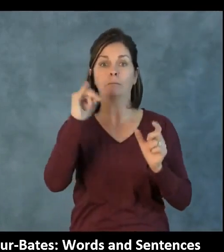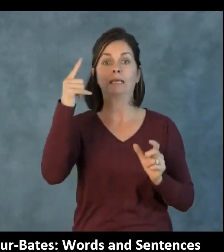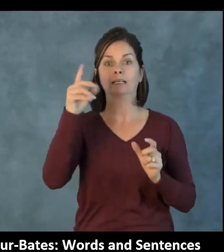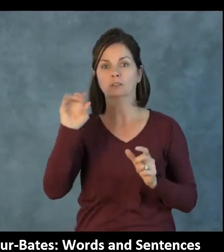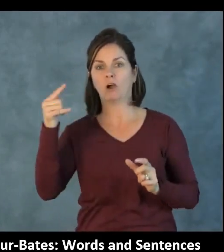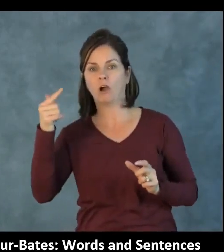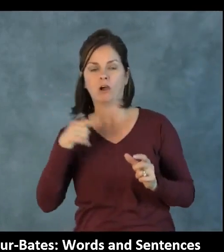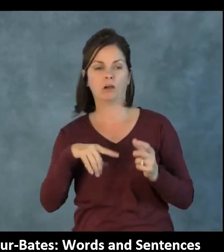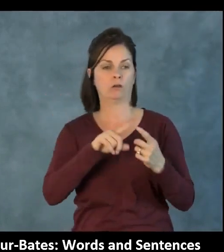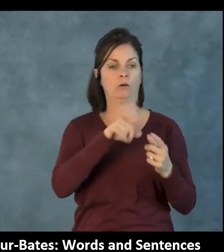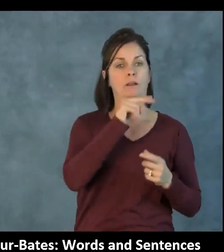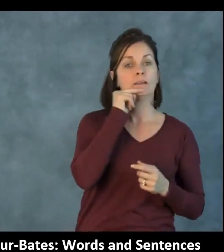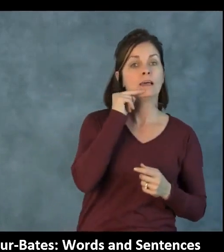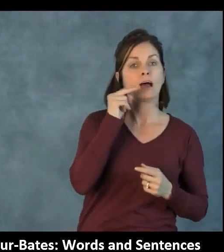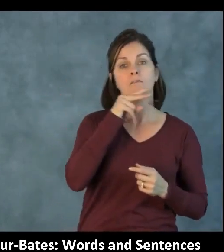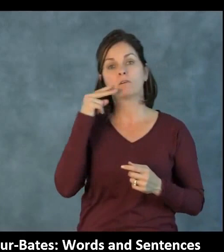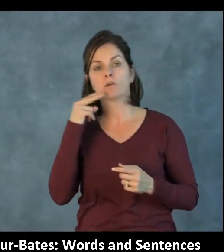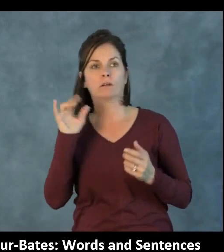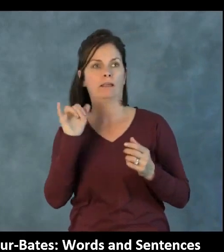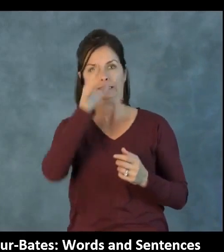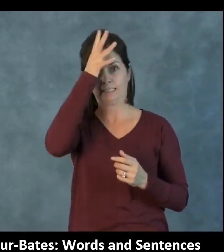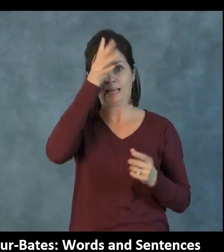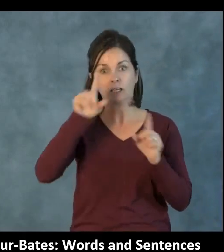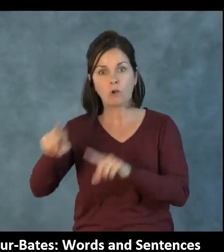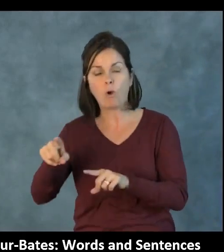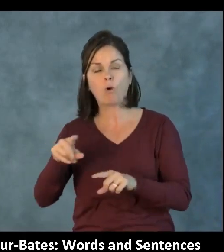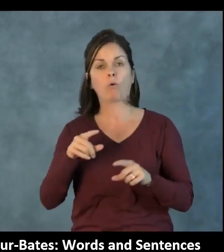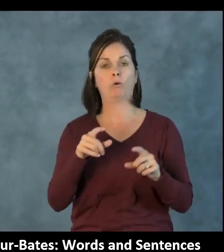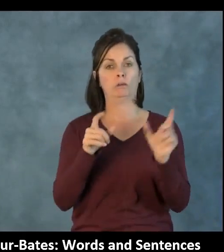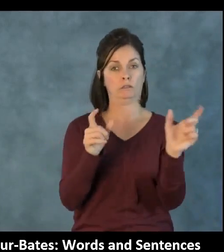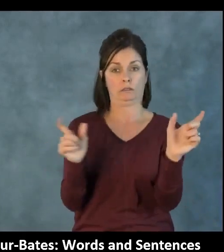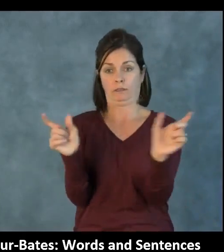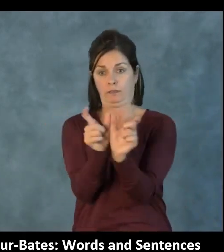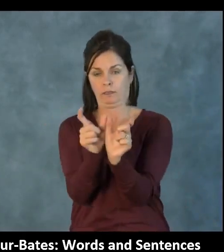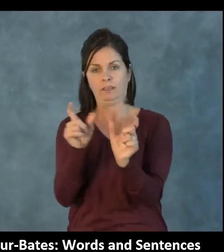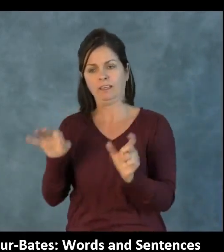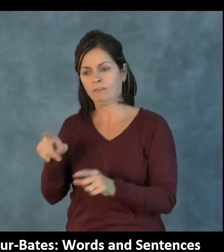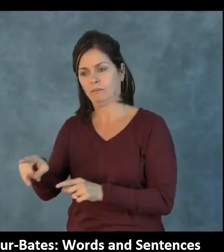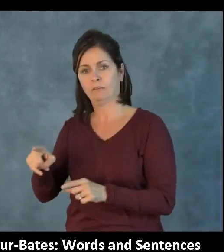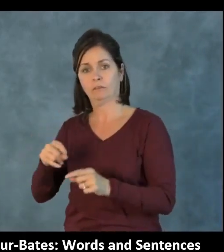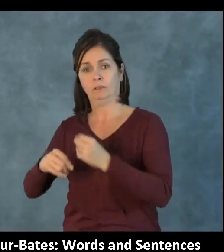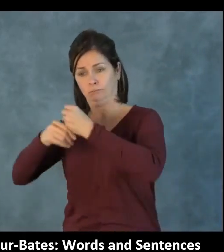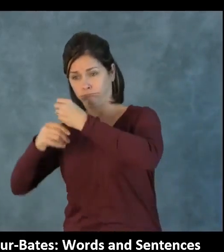like, "Daddy go," and if all the child has are nouns, it's very difficult for them to move